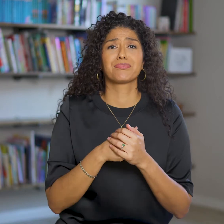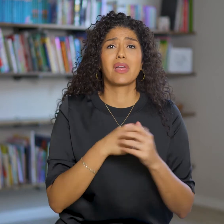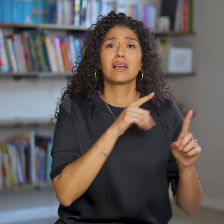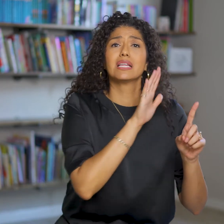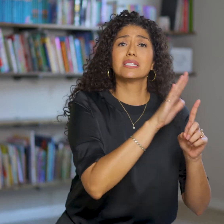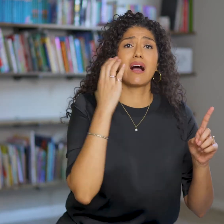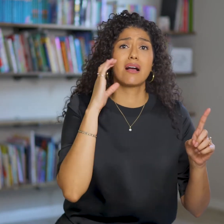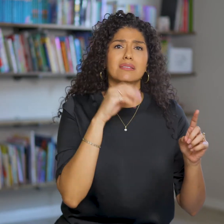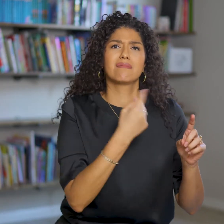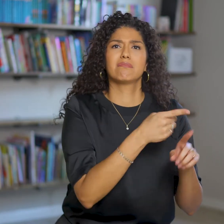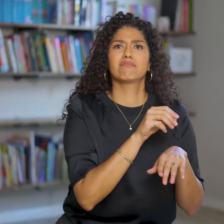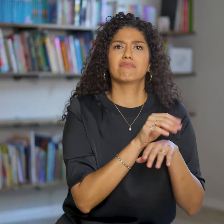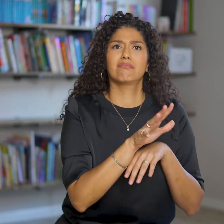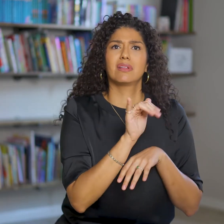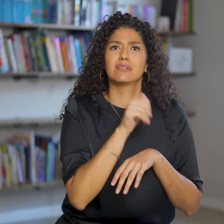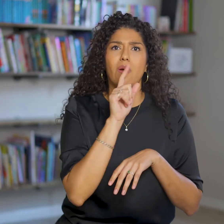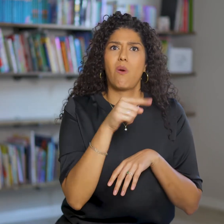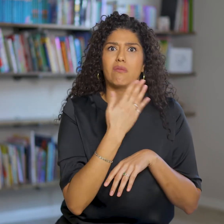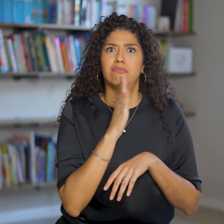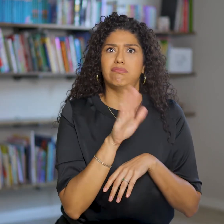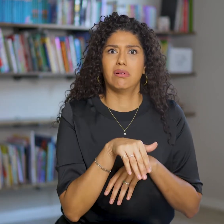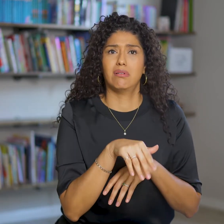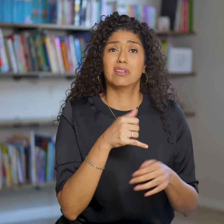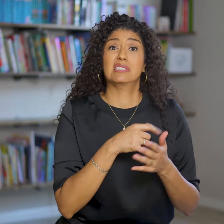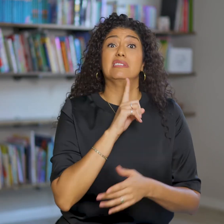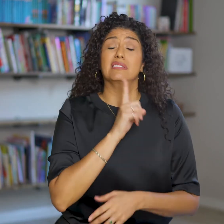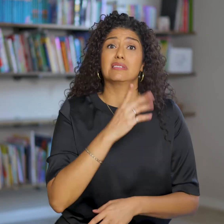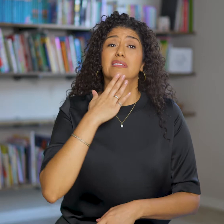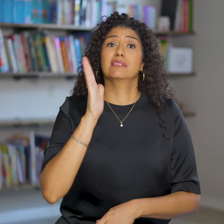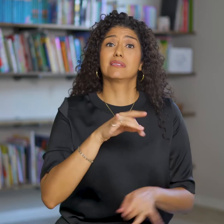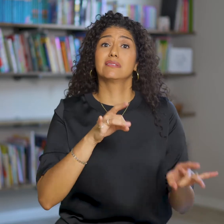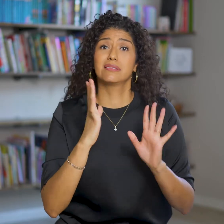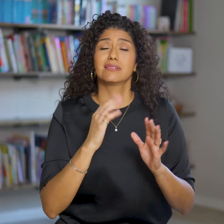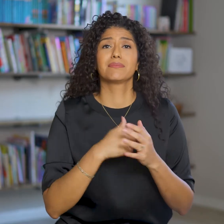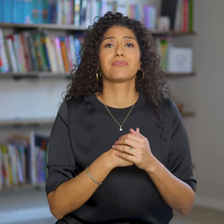His cousin gives him advice that isn’t just bad—it’s wicked: